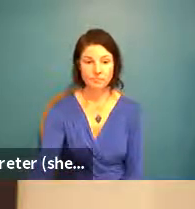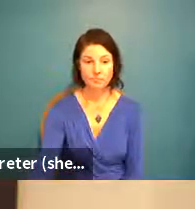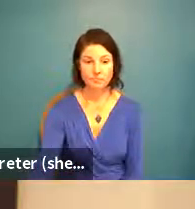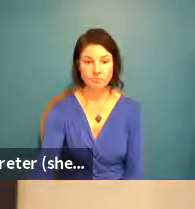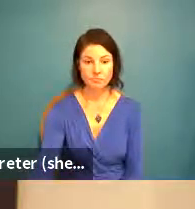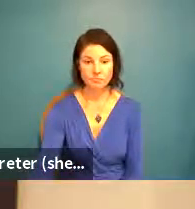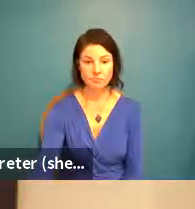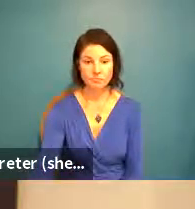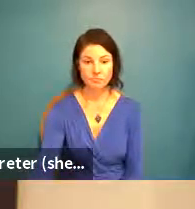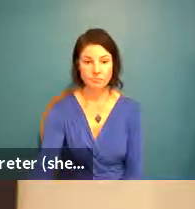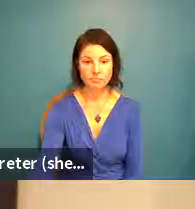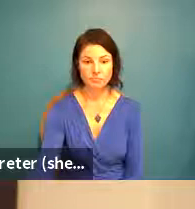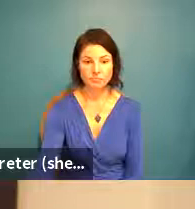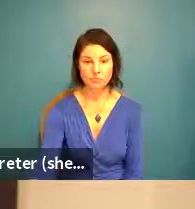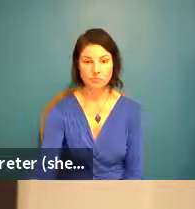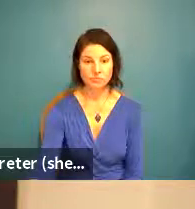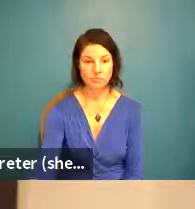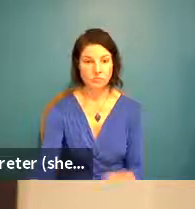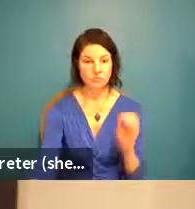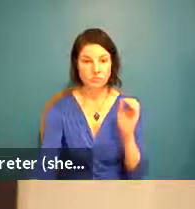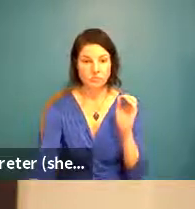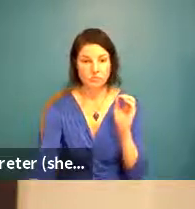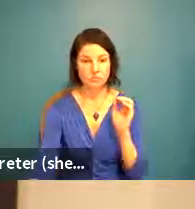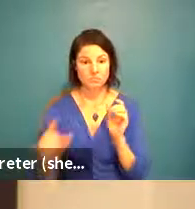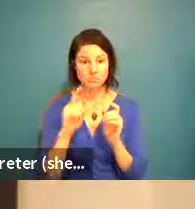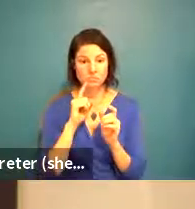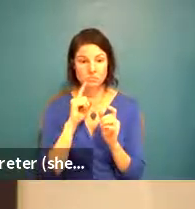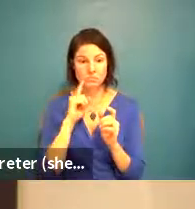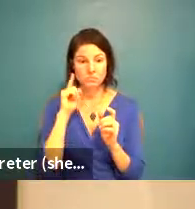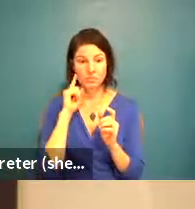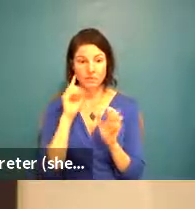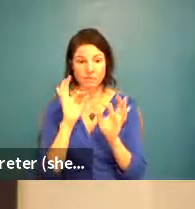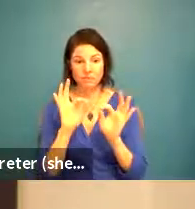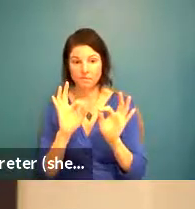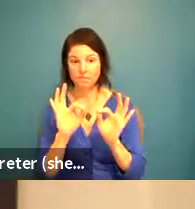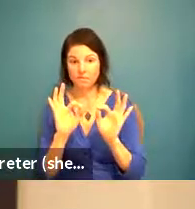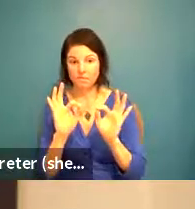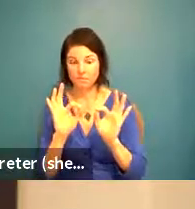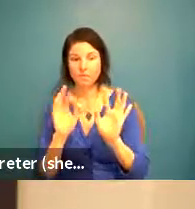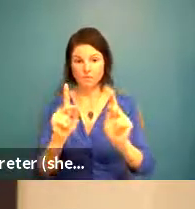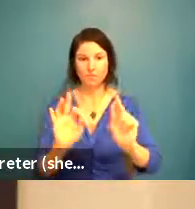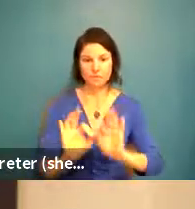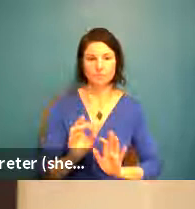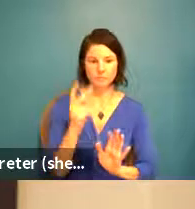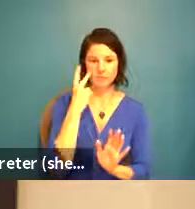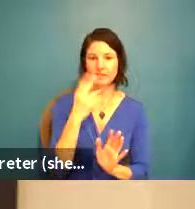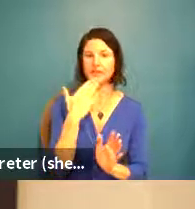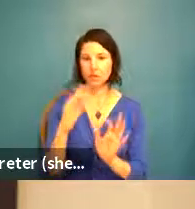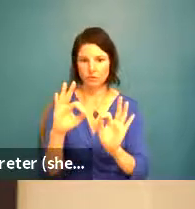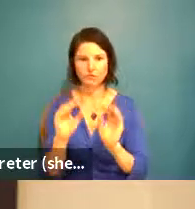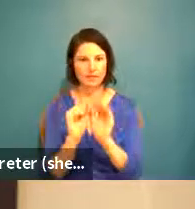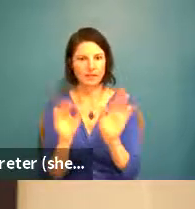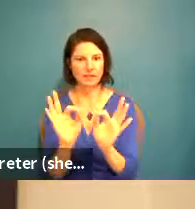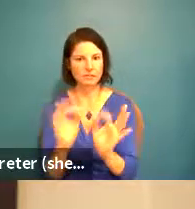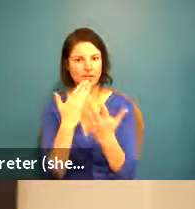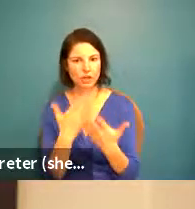Okay, hearing no objections, I'm going to presume All right, I will do this. Thank you for clearing that up for me. I appreciate it.